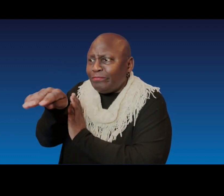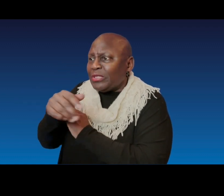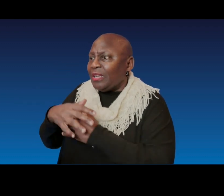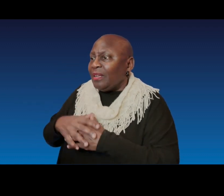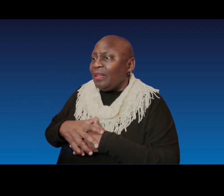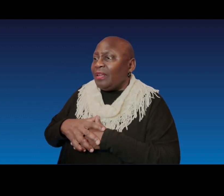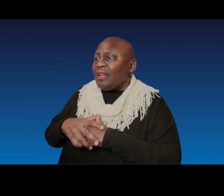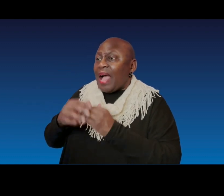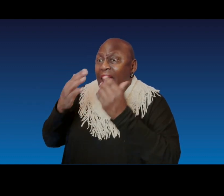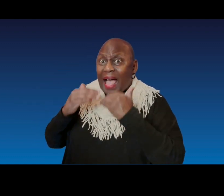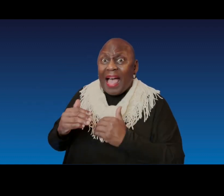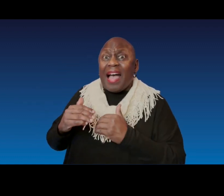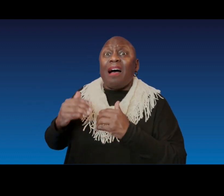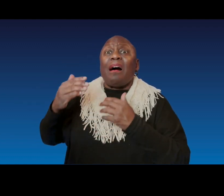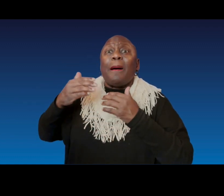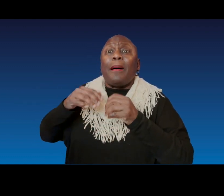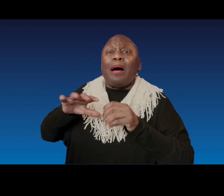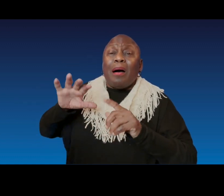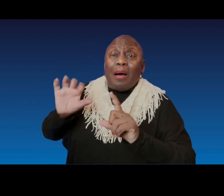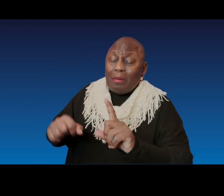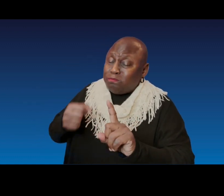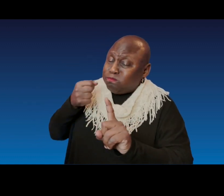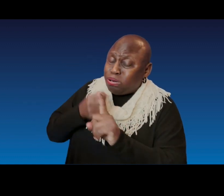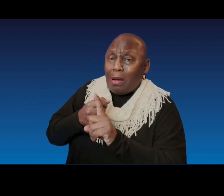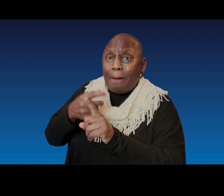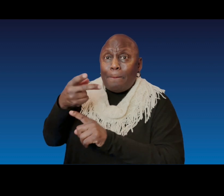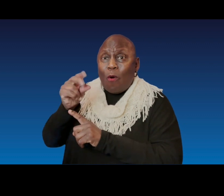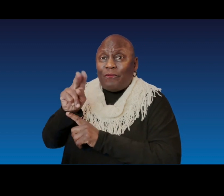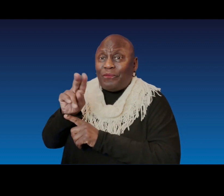and profound language deficits.